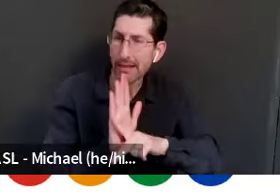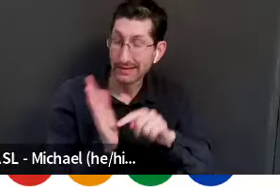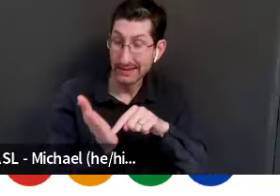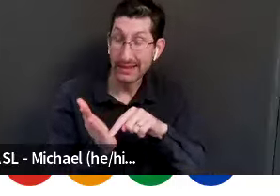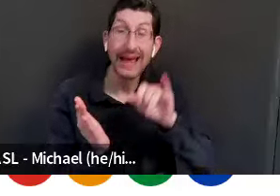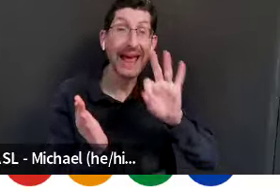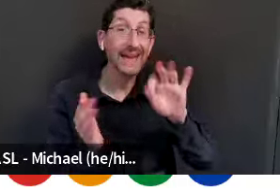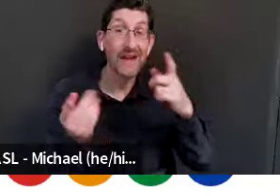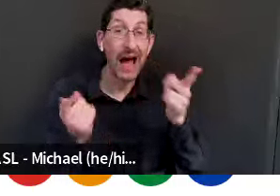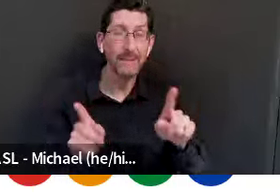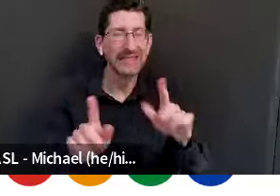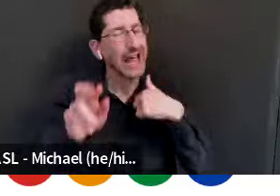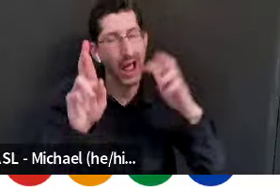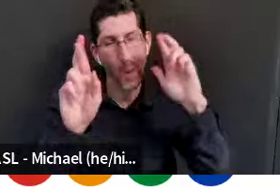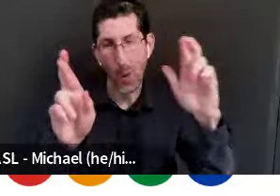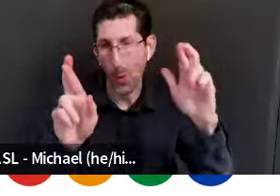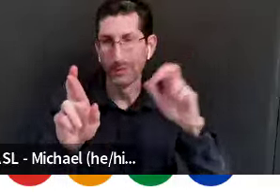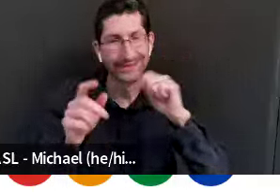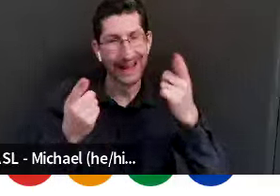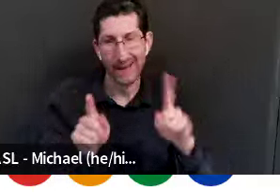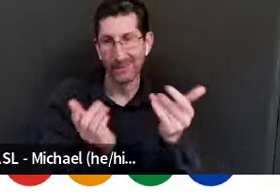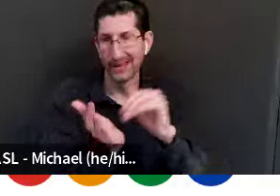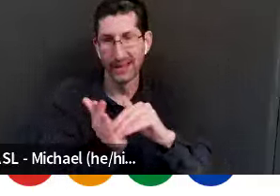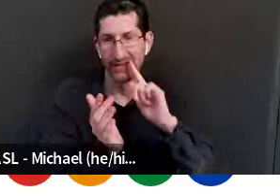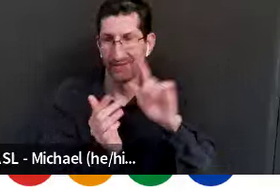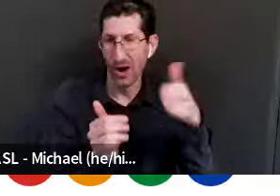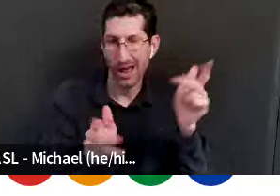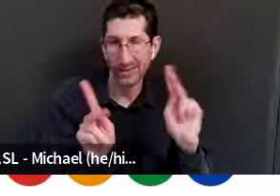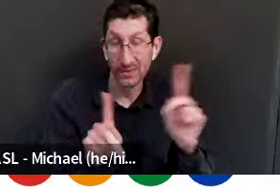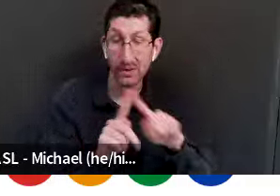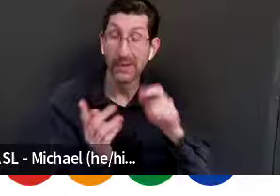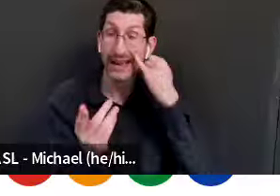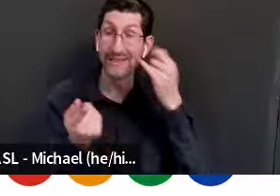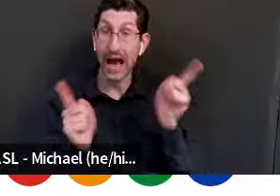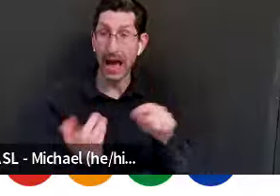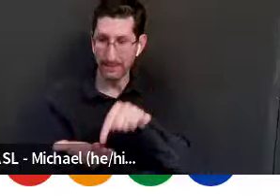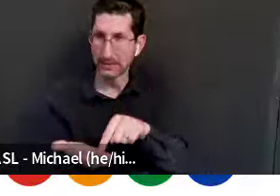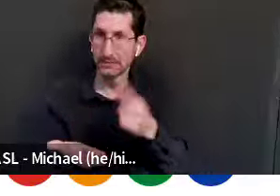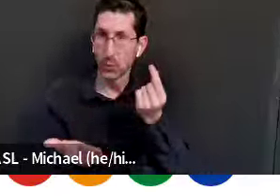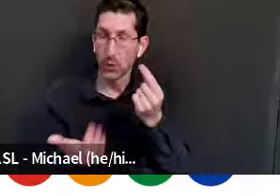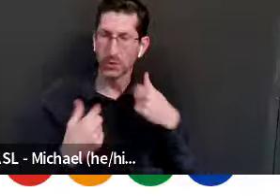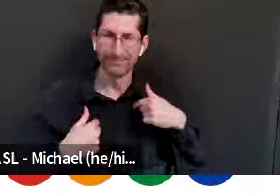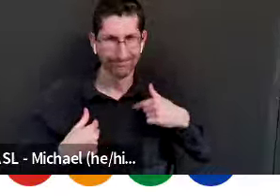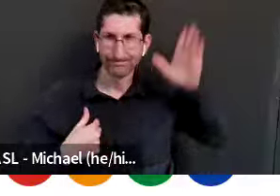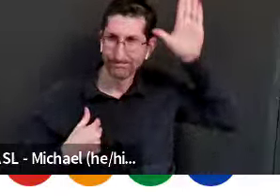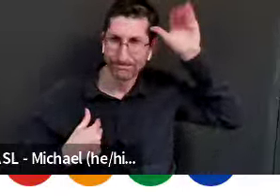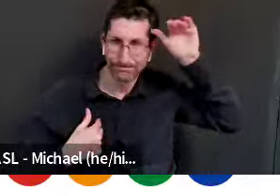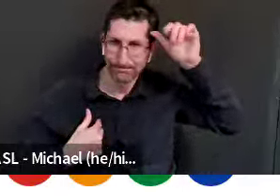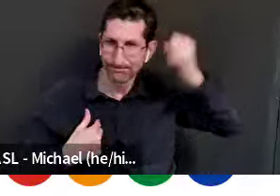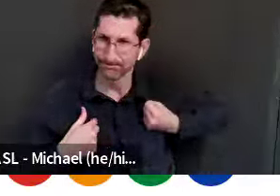WHAT I'D SAY, HAVING SOME PROTOCOLS. IF THIS HAPPENS, WHICH WE HOPE IT WON'T FOR OTHER PEOPLE, WHAT